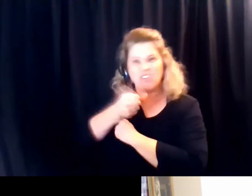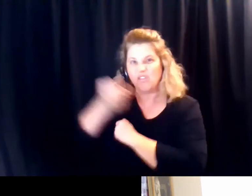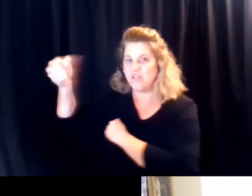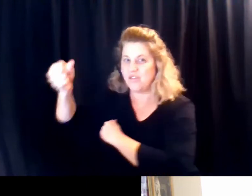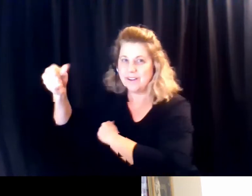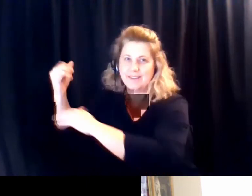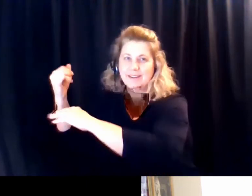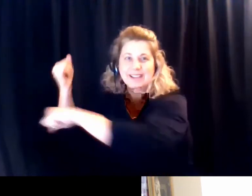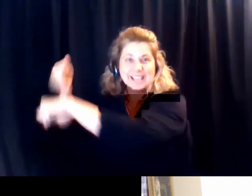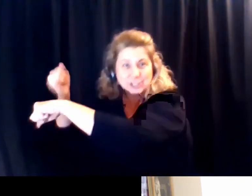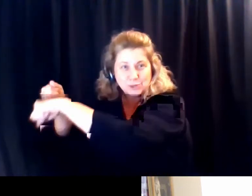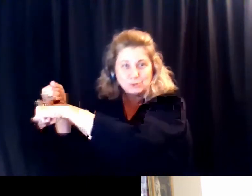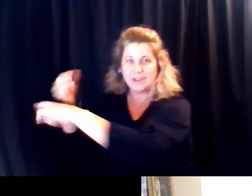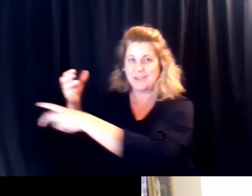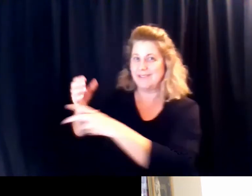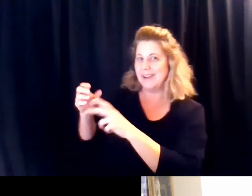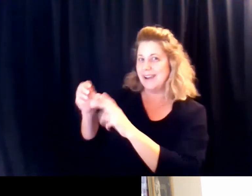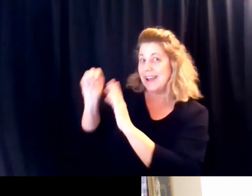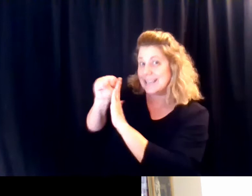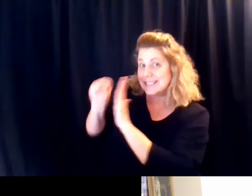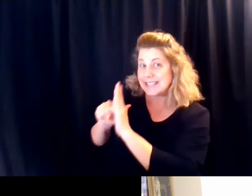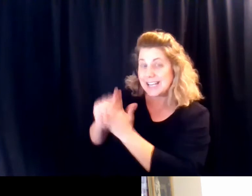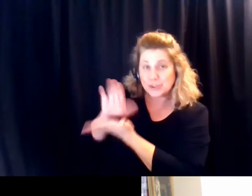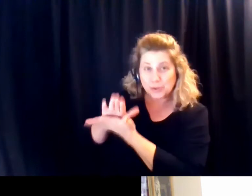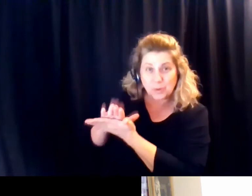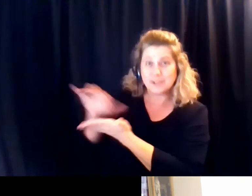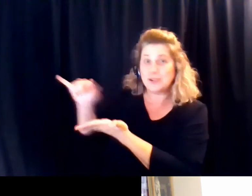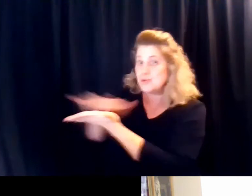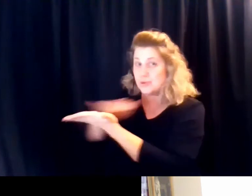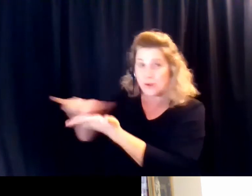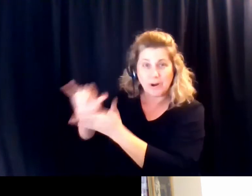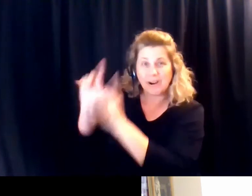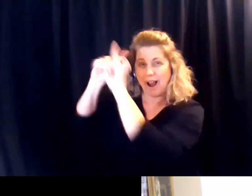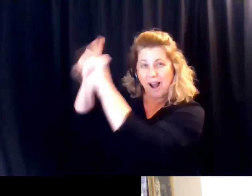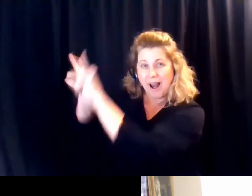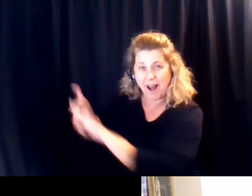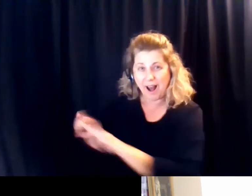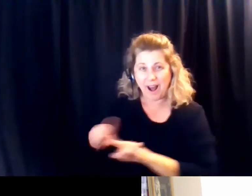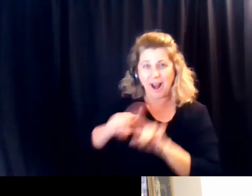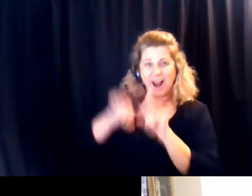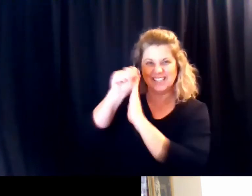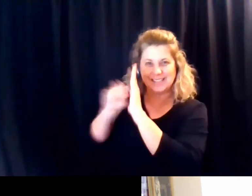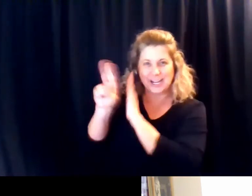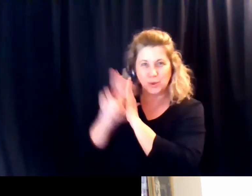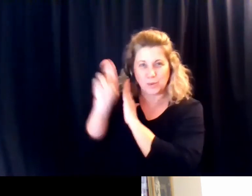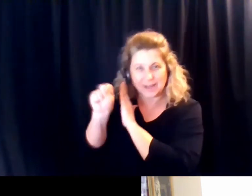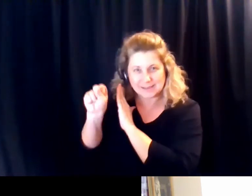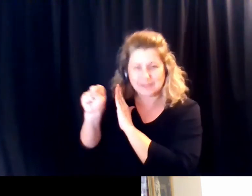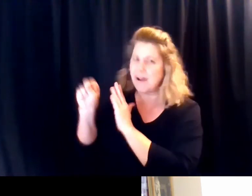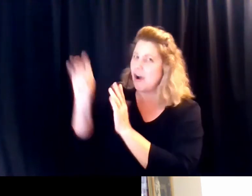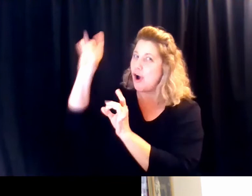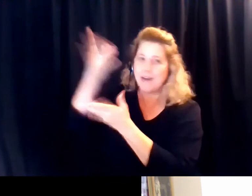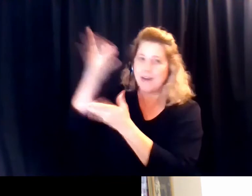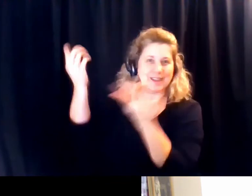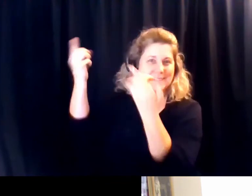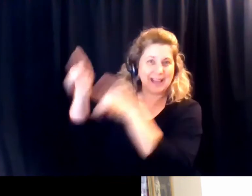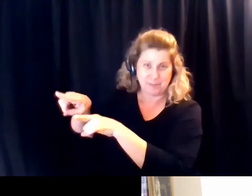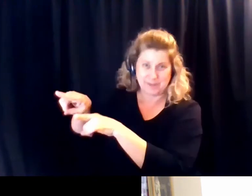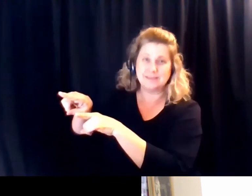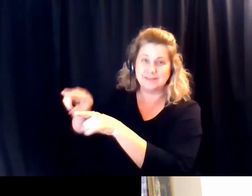Judith Heumann: About issues that they're experiencing is very important. The number of black disabled individuals that are murdered by the police.